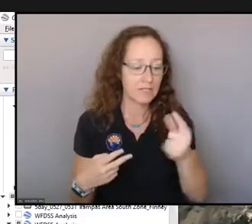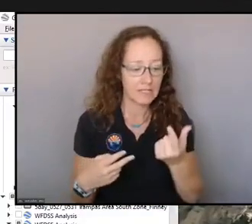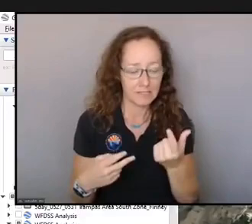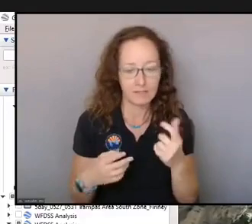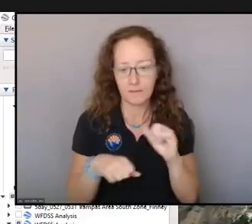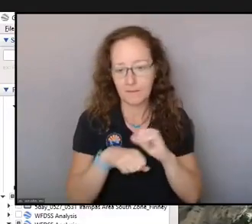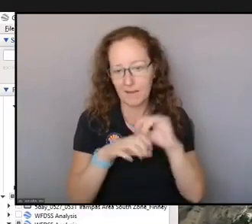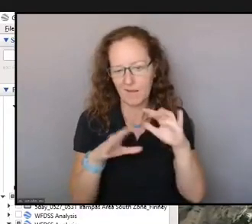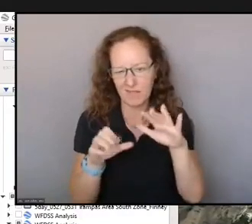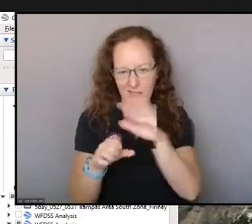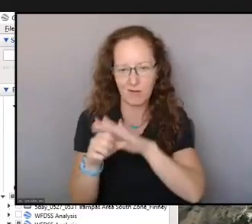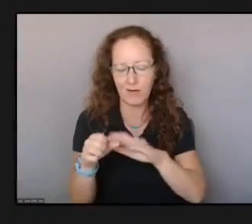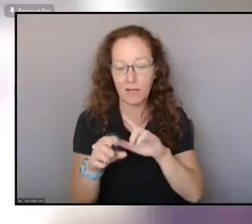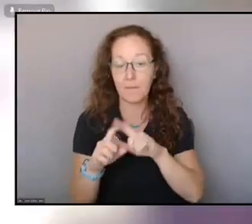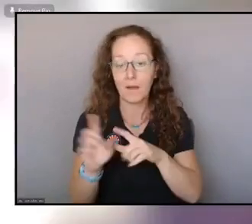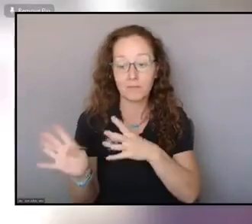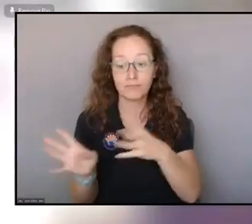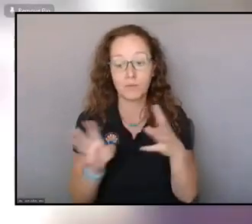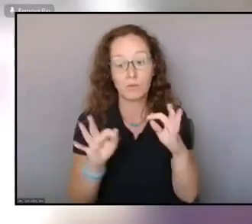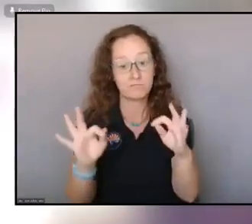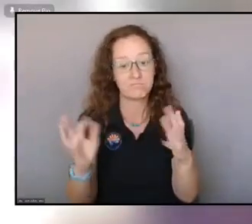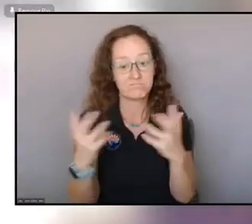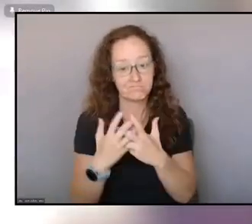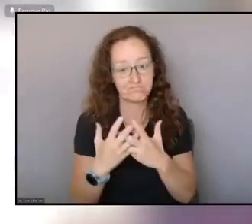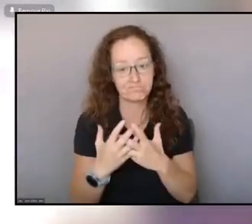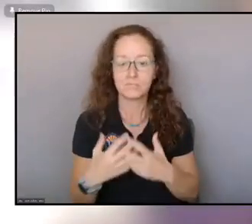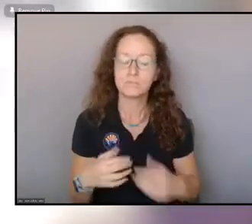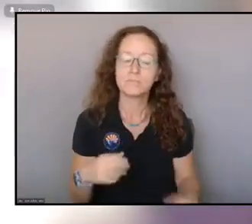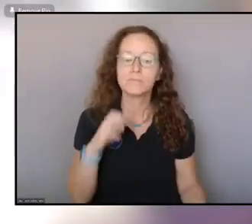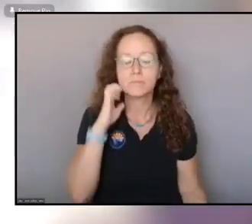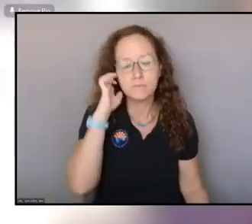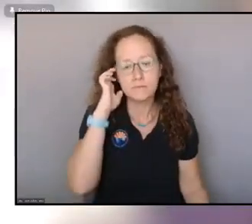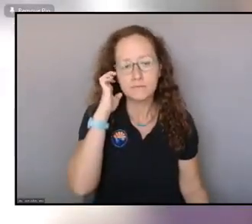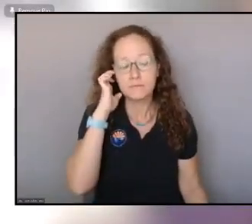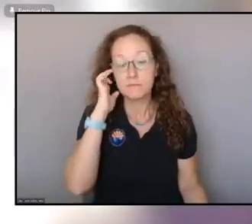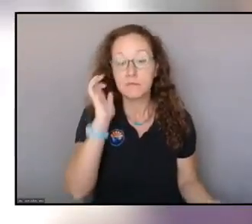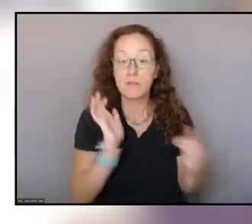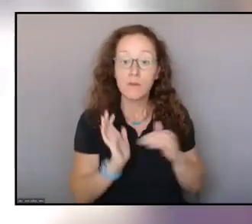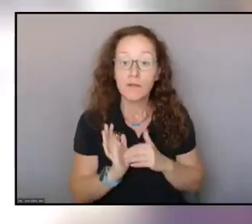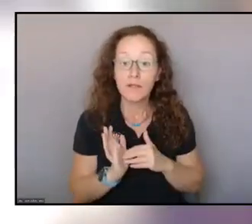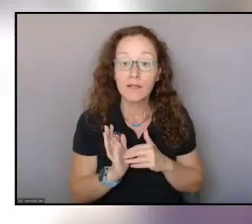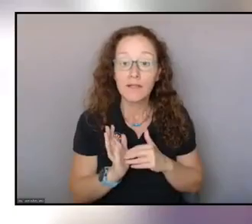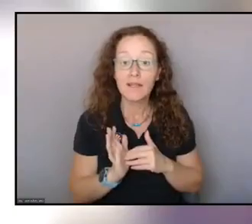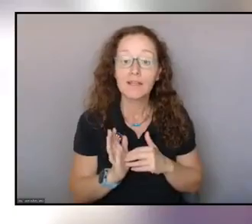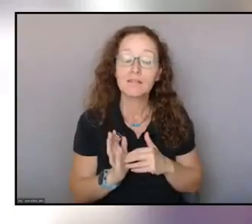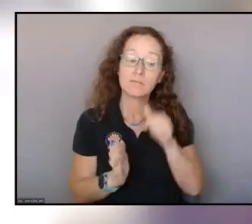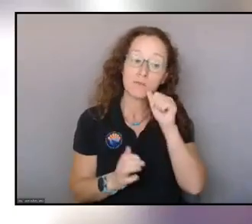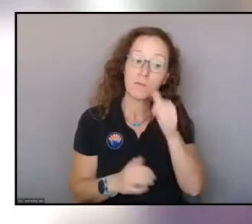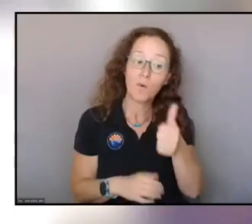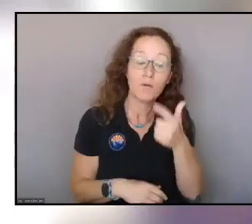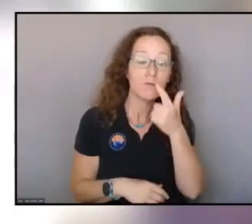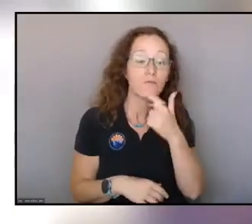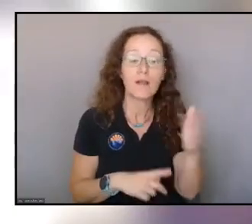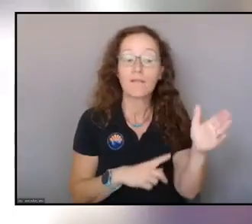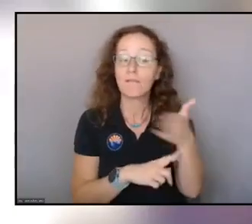THAT WILL BE VERY, VERY FAVORABLE WIND FOR THAT TYPE OF ACTIVITY. SO ONCE AGAIN, RED FLAG DAY TOMORROW.